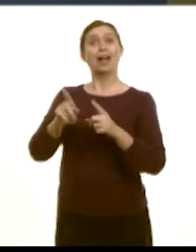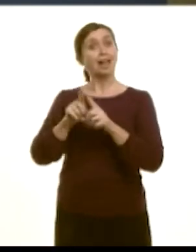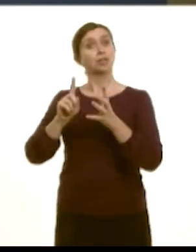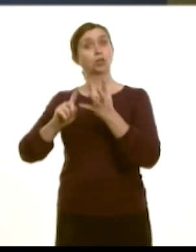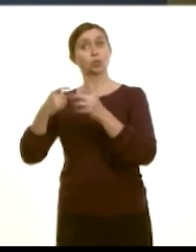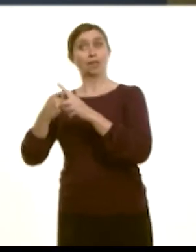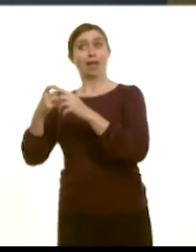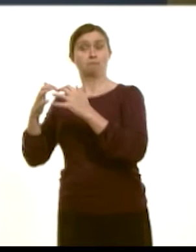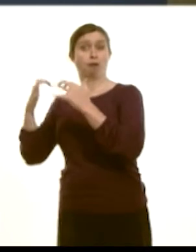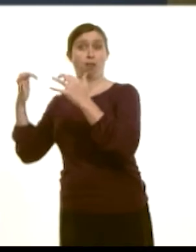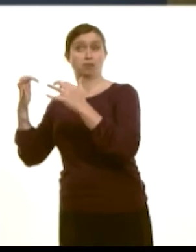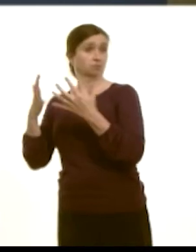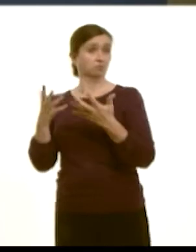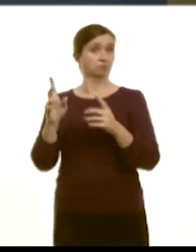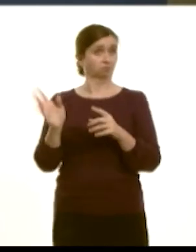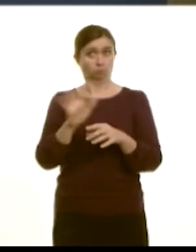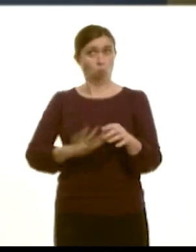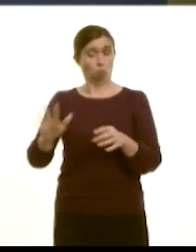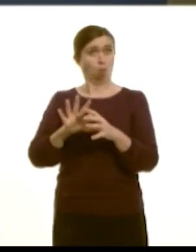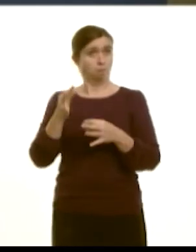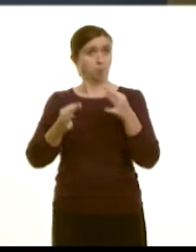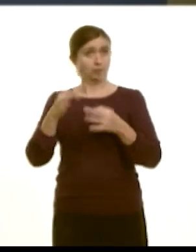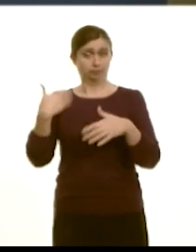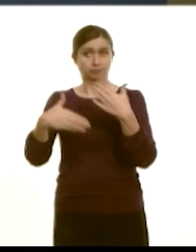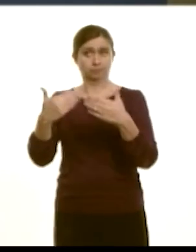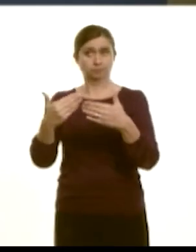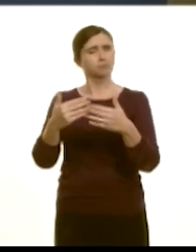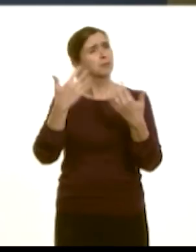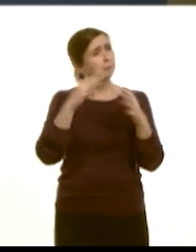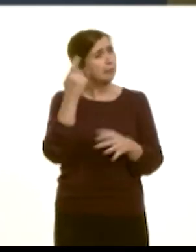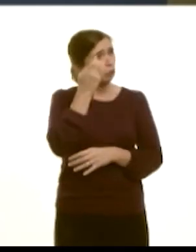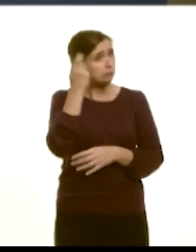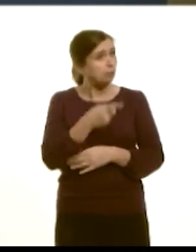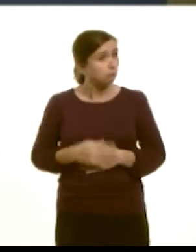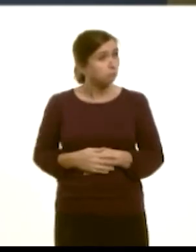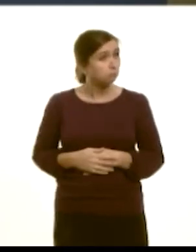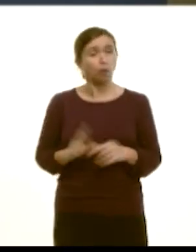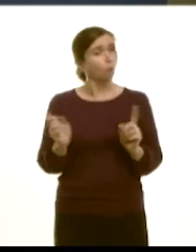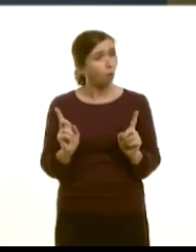Will the First Minister advise what consideration has been given to this and what plan his Government